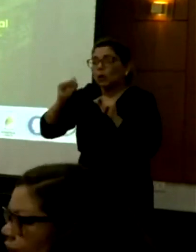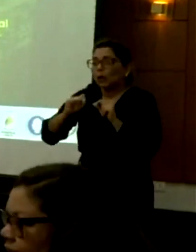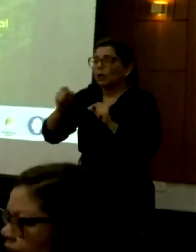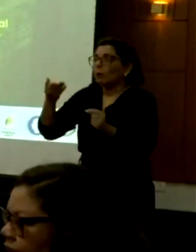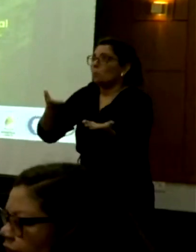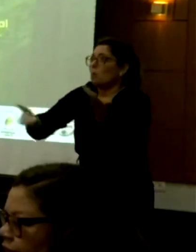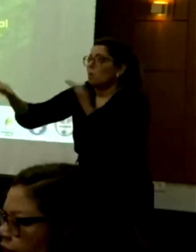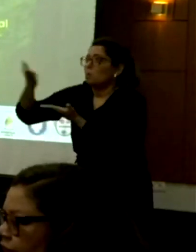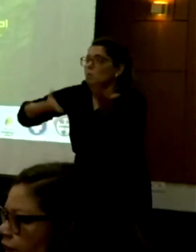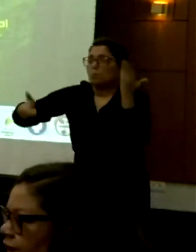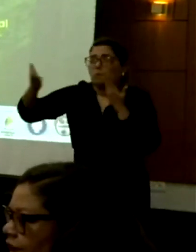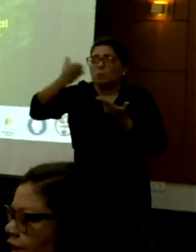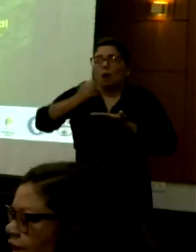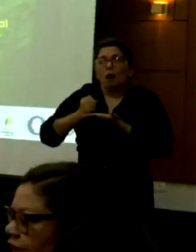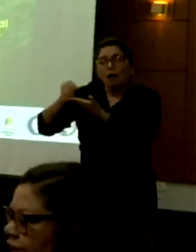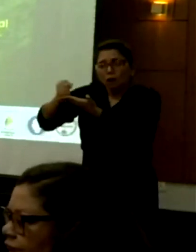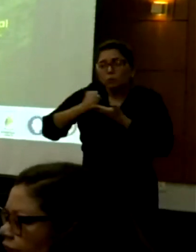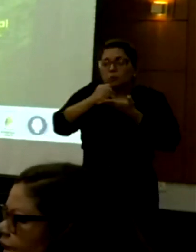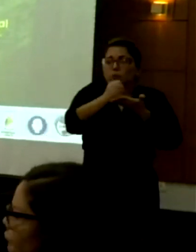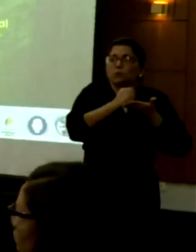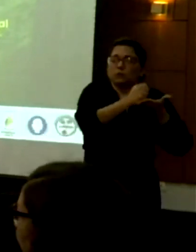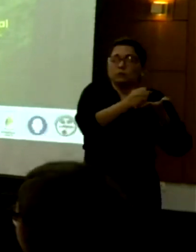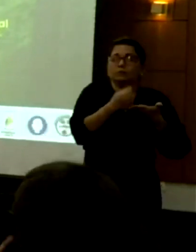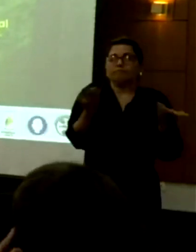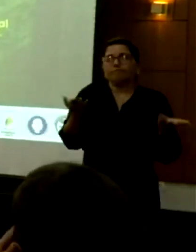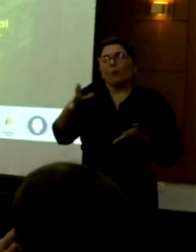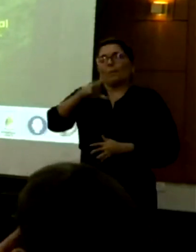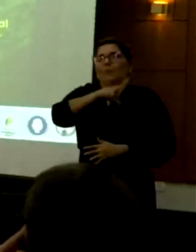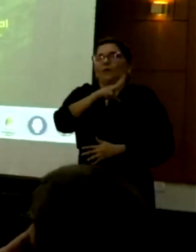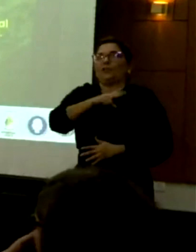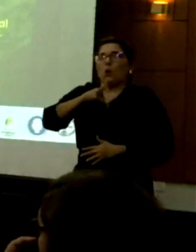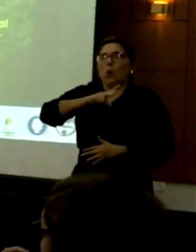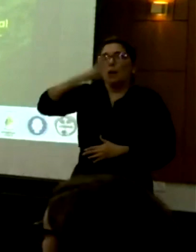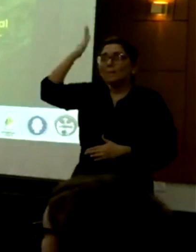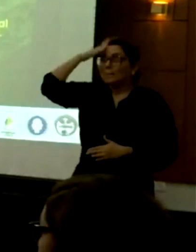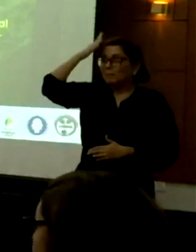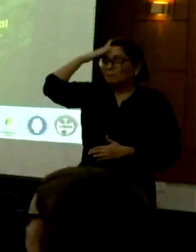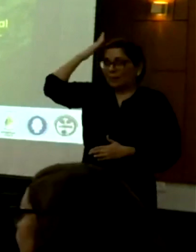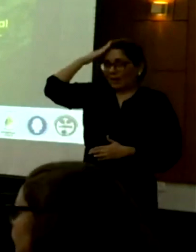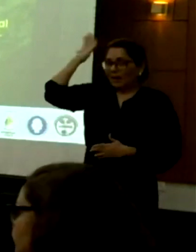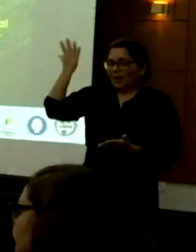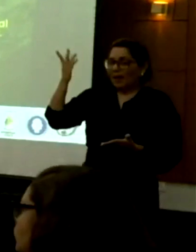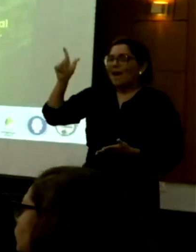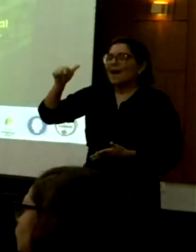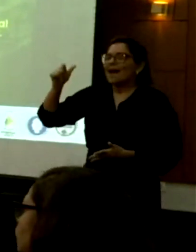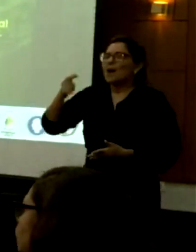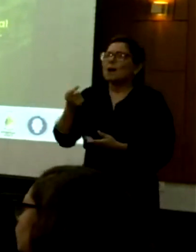particularly the state of Pará, maybe Wendel will talk about it, the state of Pará is one of the few that has